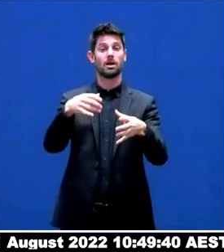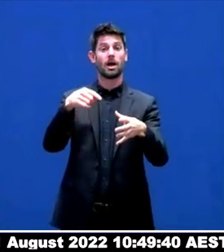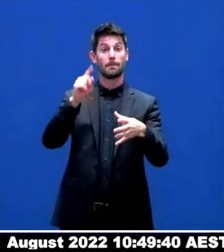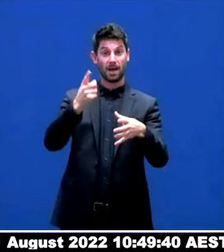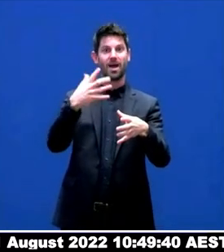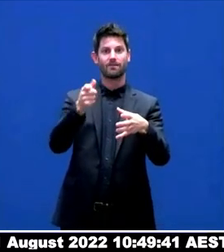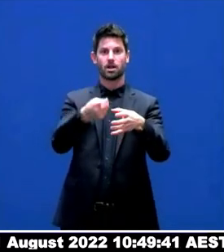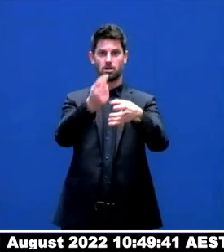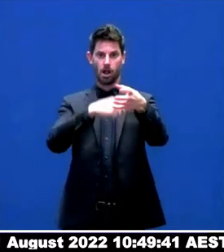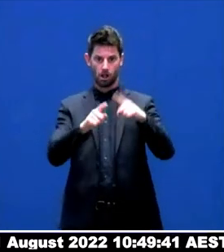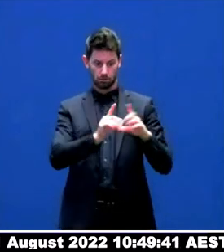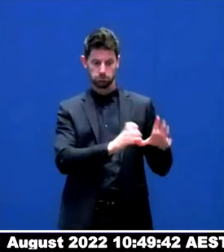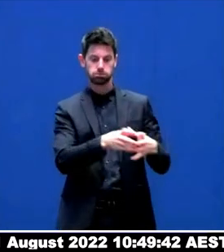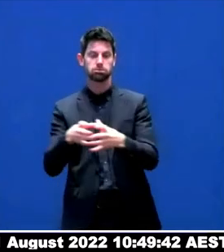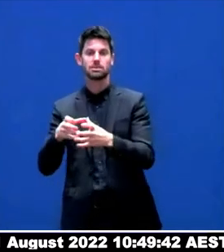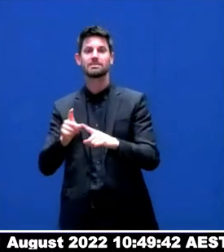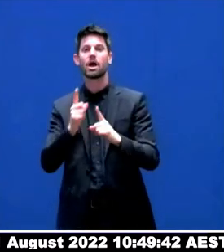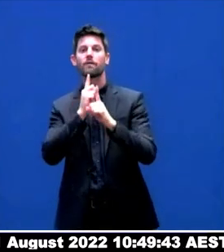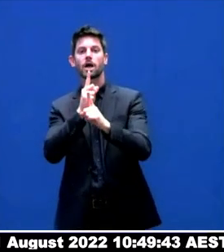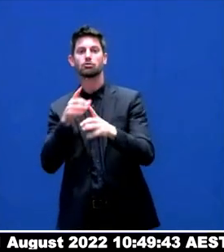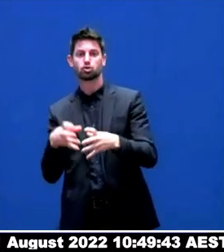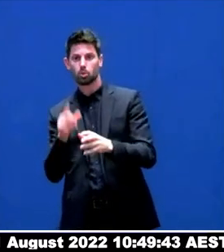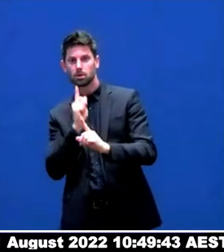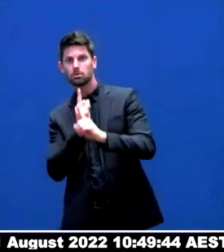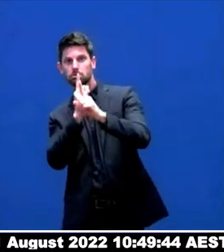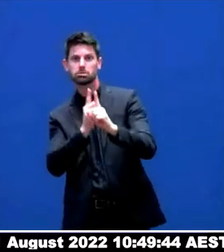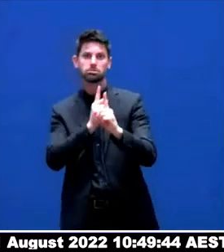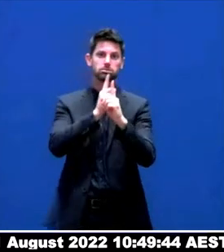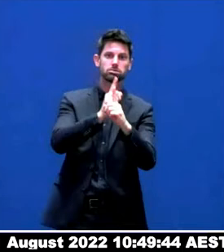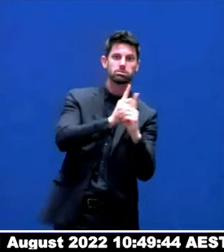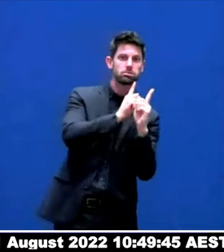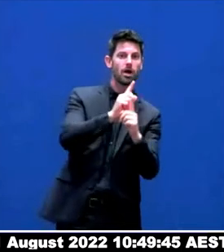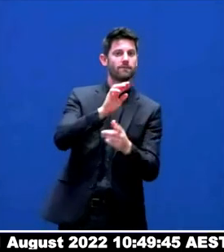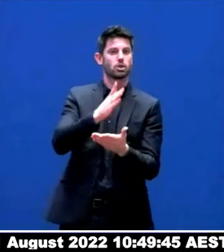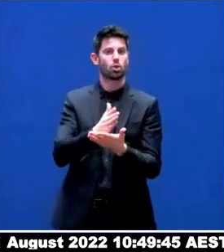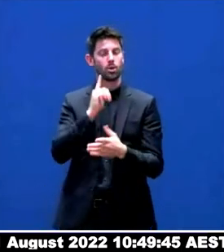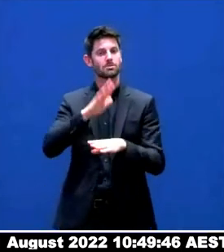input into it and, again, I think it highly plausible that people with disability would